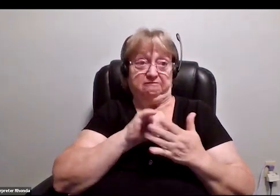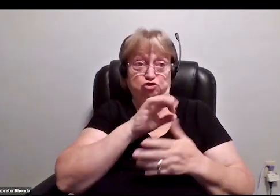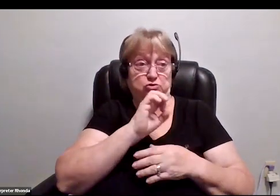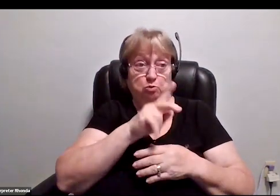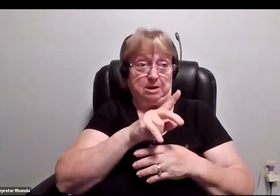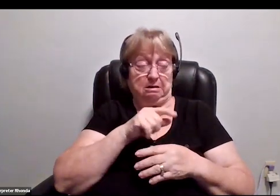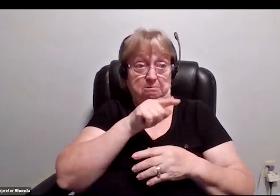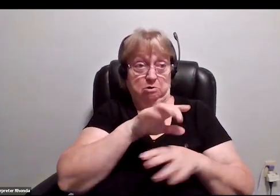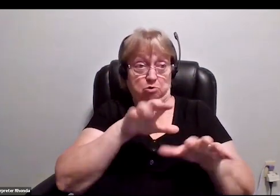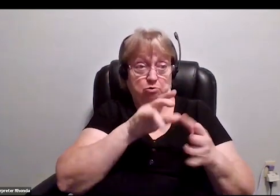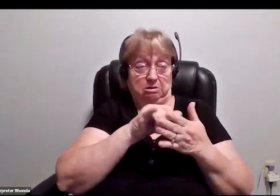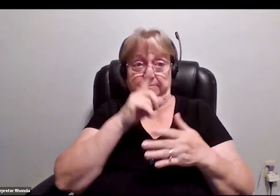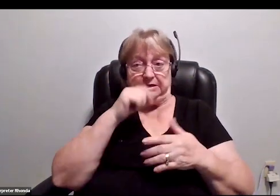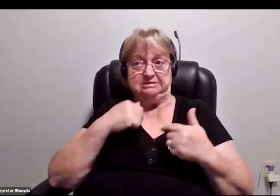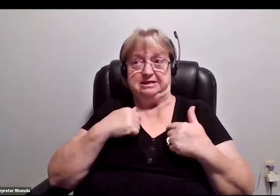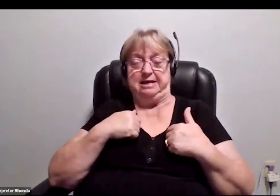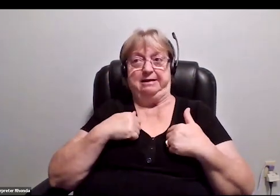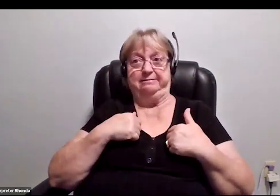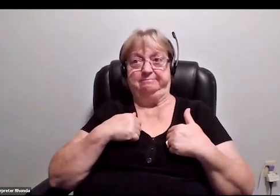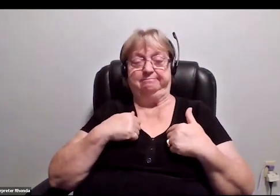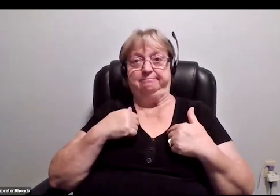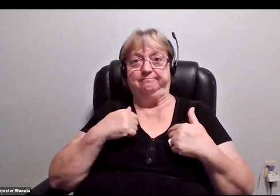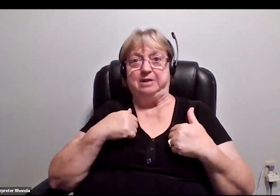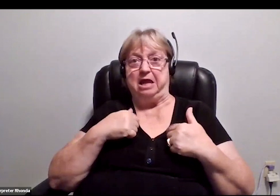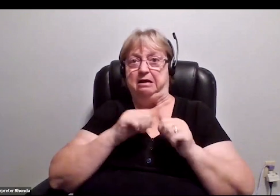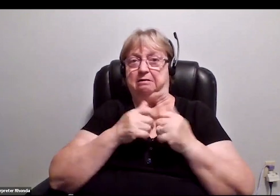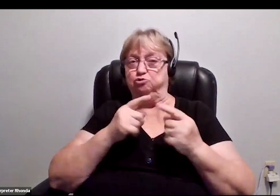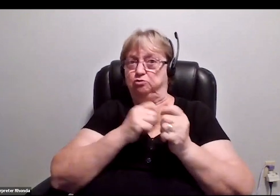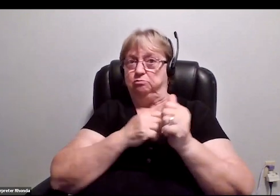do that stuff because I'm trying to avoid that whole mess really.